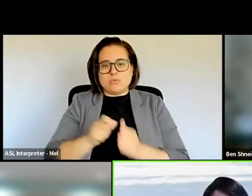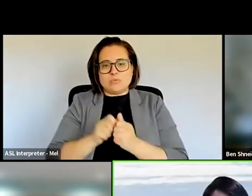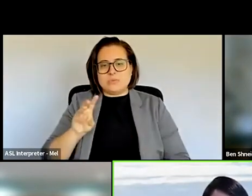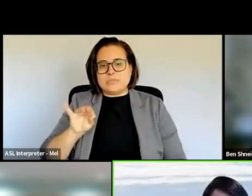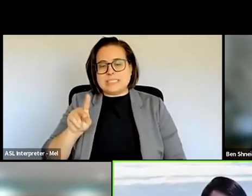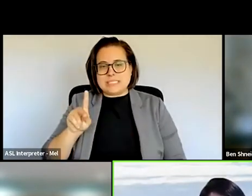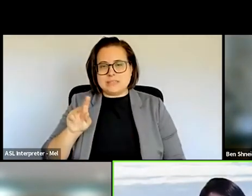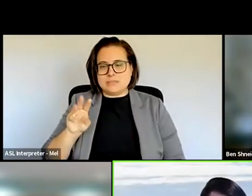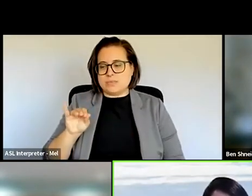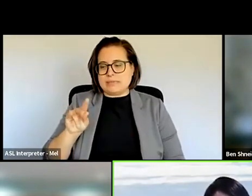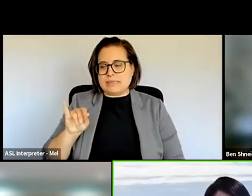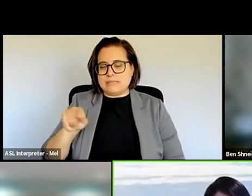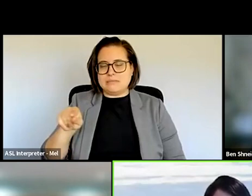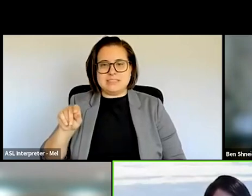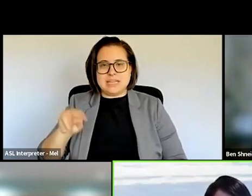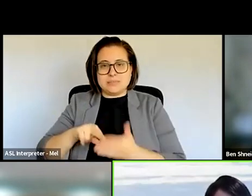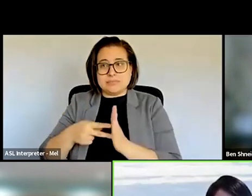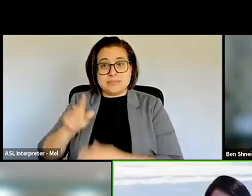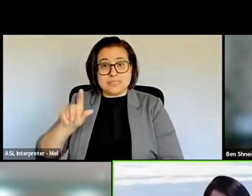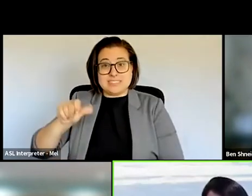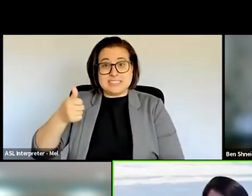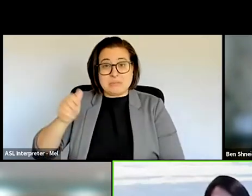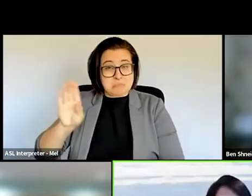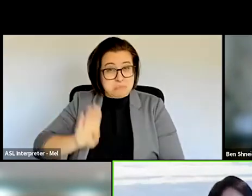facts that humans have put in. It is not something that